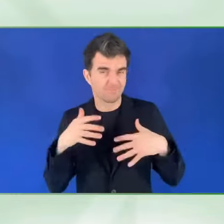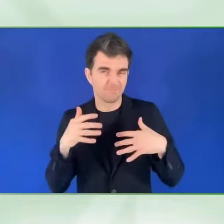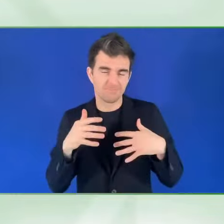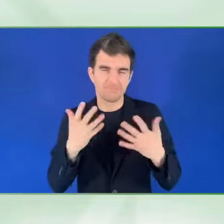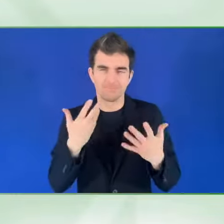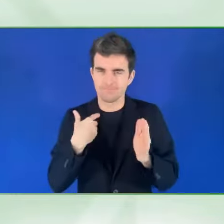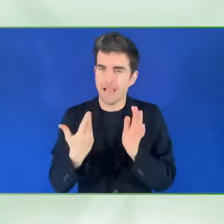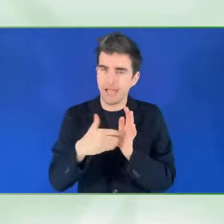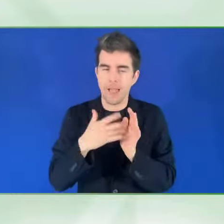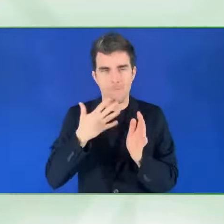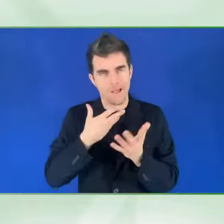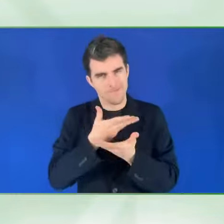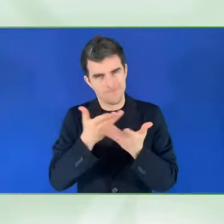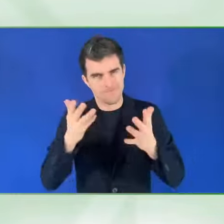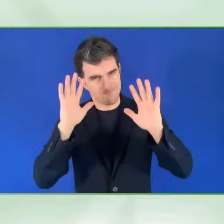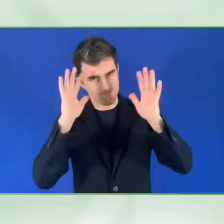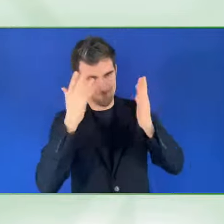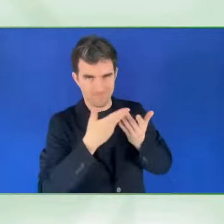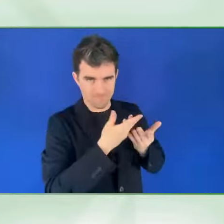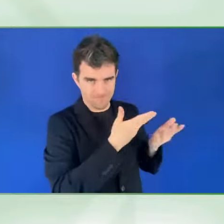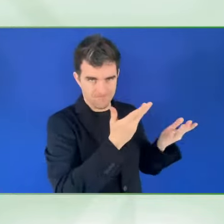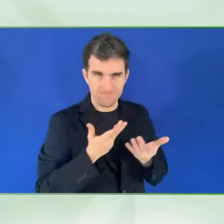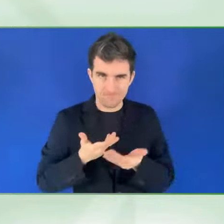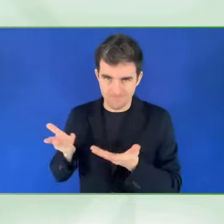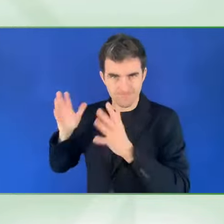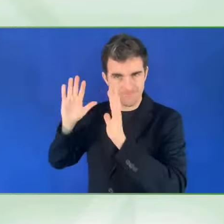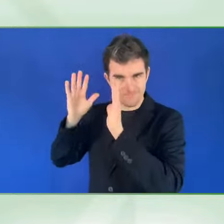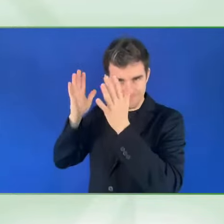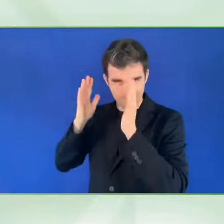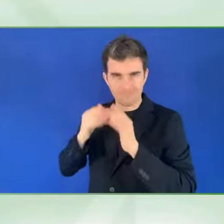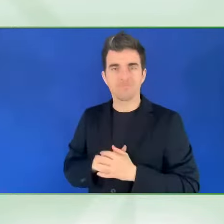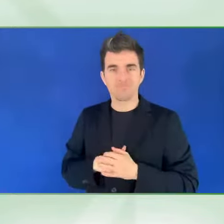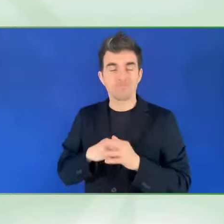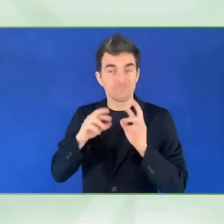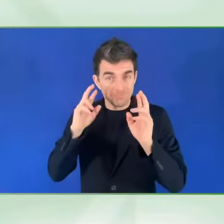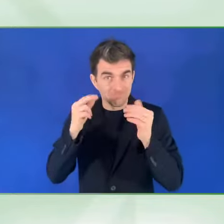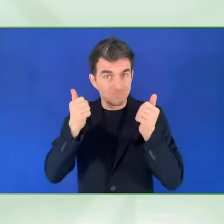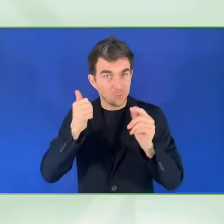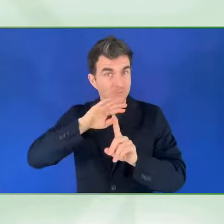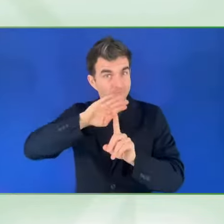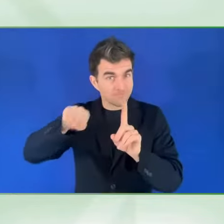We just have a few minutes left, but thank you overall for your project demonstration.